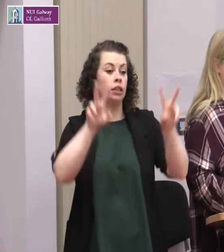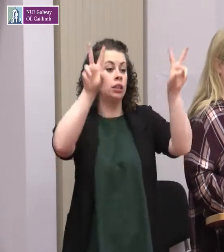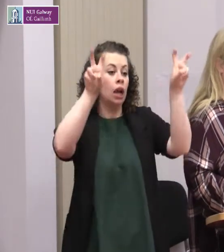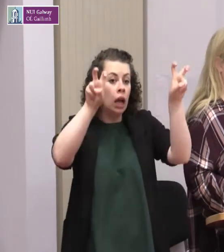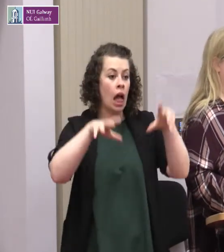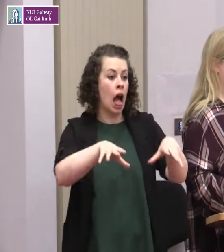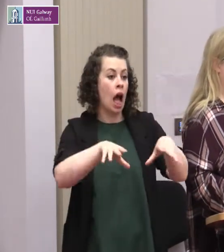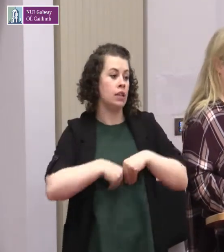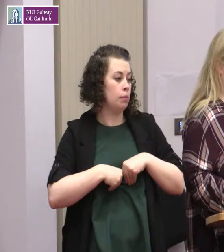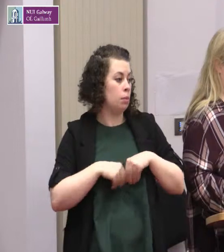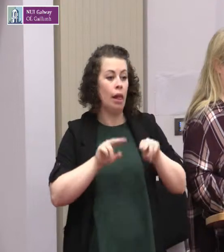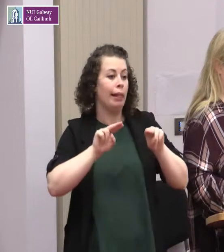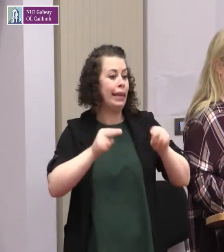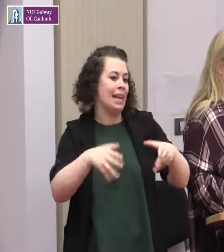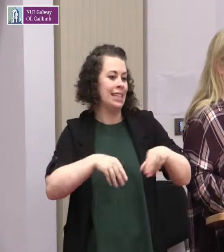You were institutionalised instead.